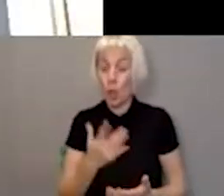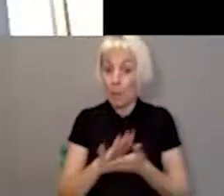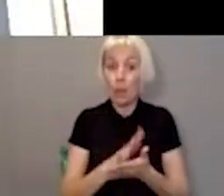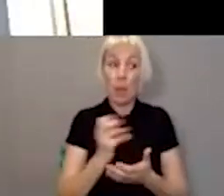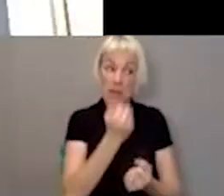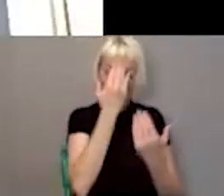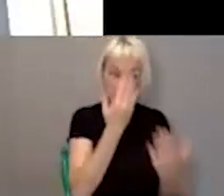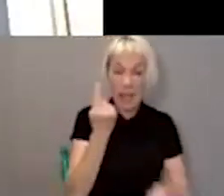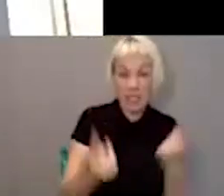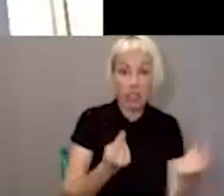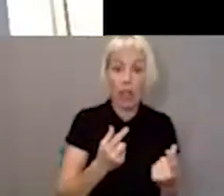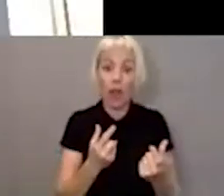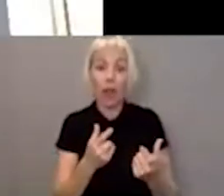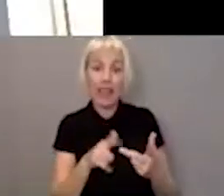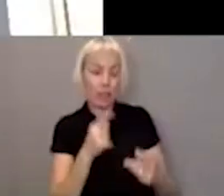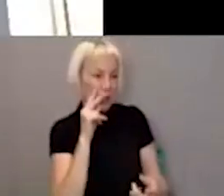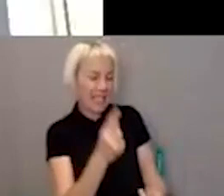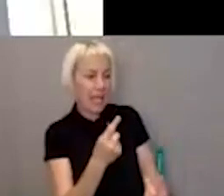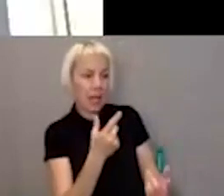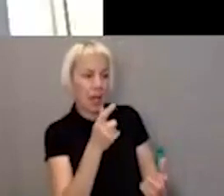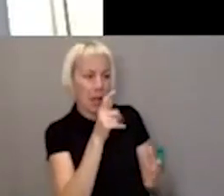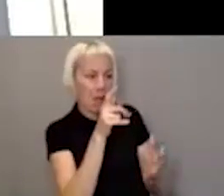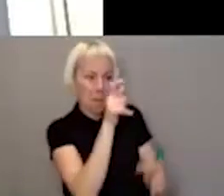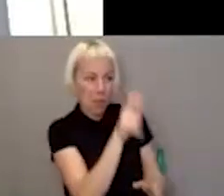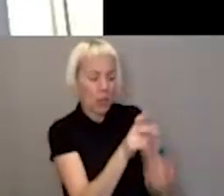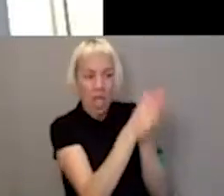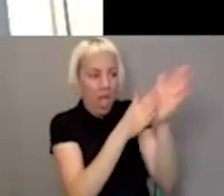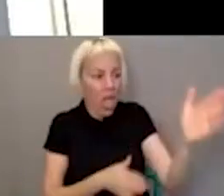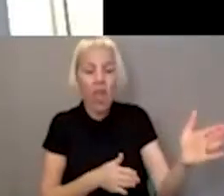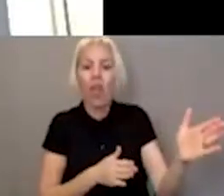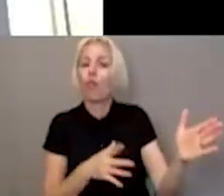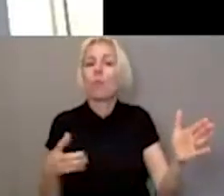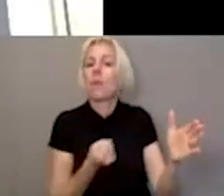to do. That element of deep listening is really important, in terms of being able to keep